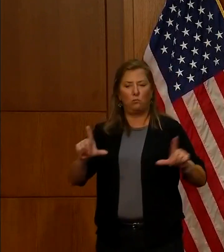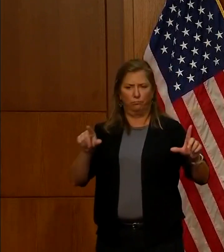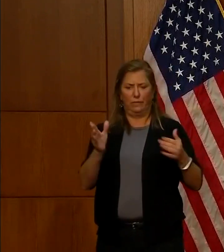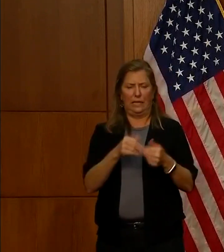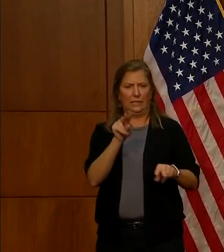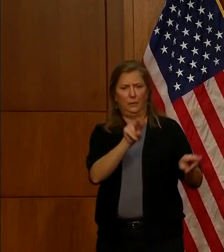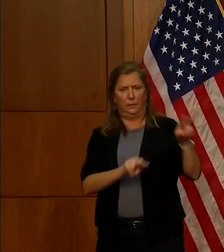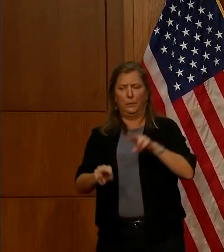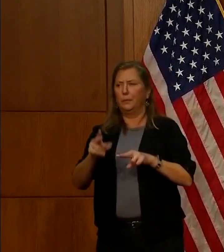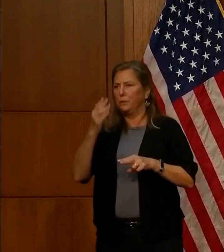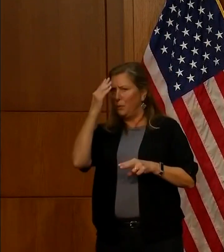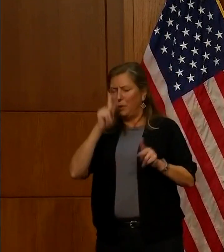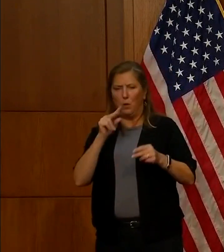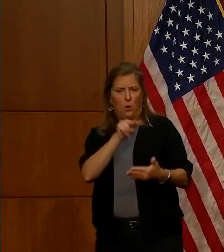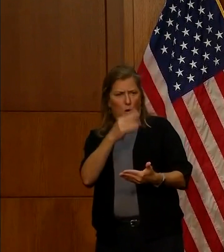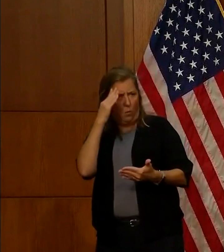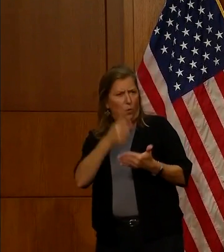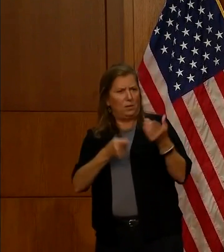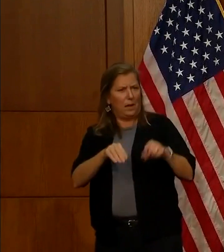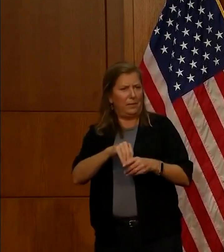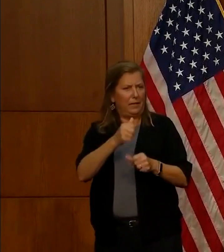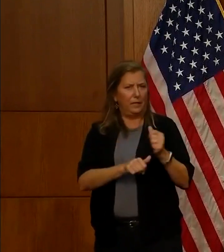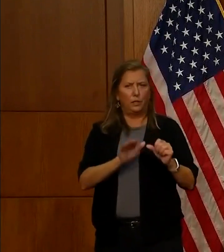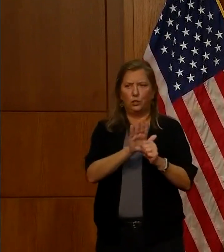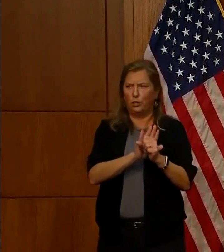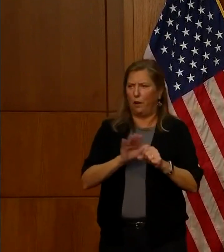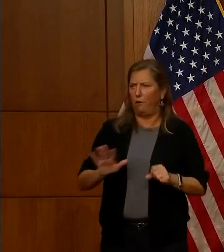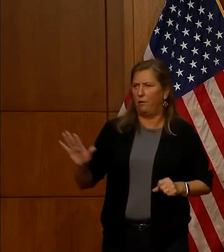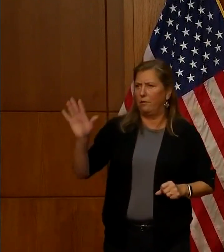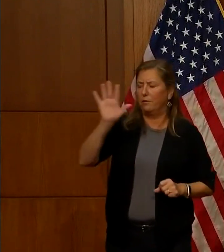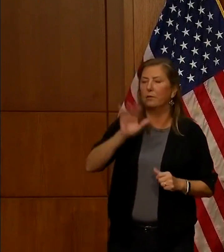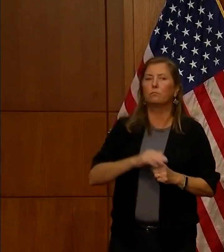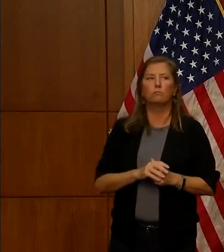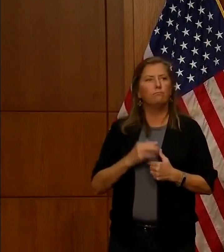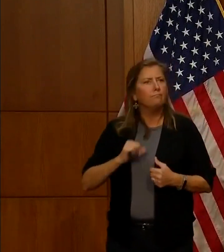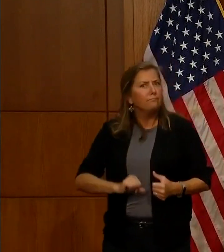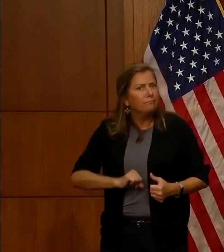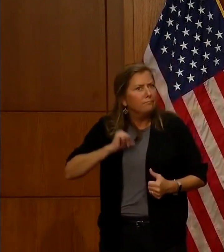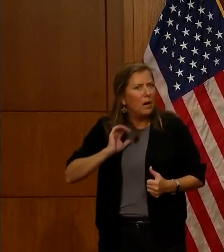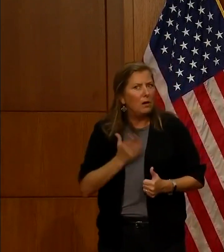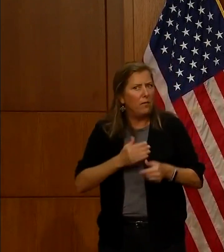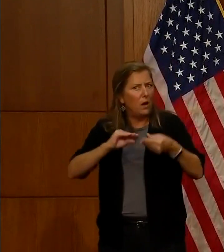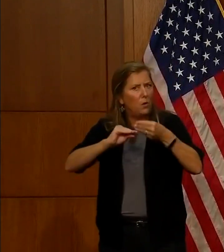TO HELP LOCAL OFFICIALS BETTER UNDERSTAND WHAT'S GOING ON IN